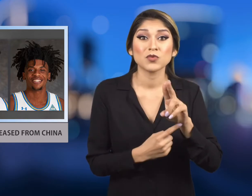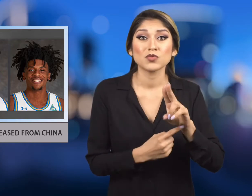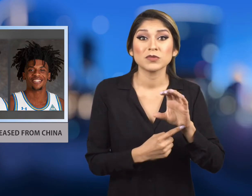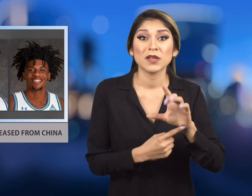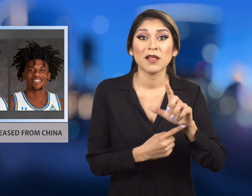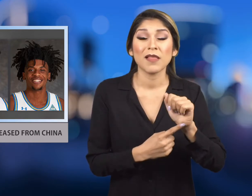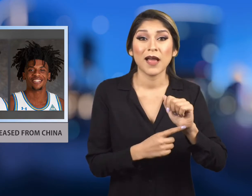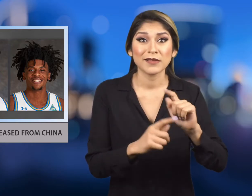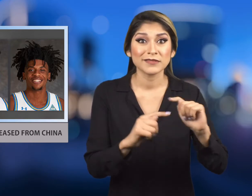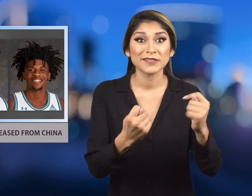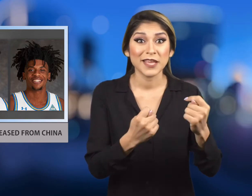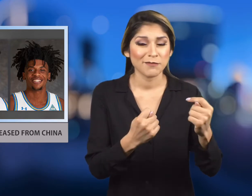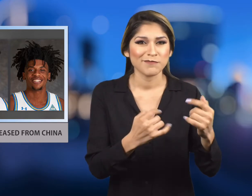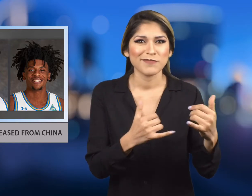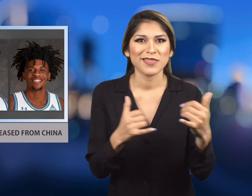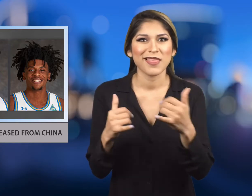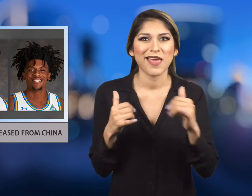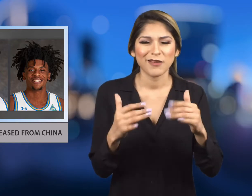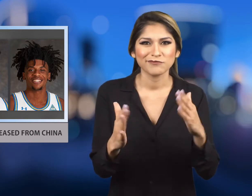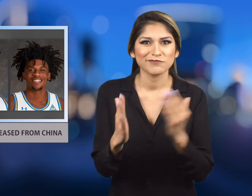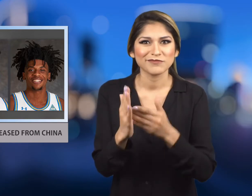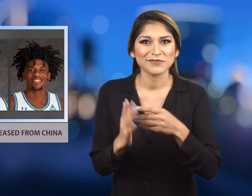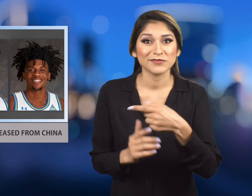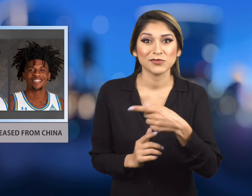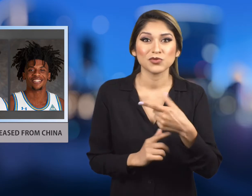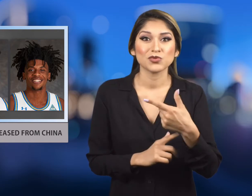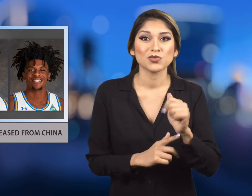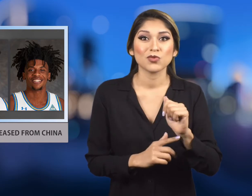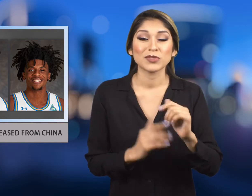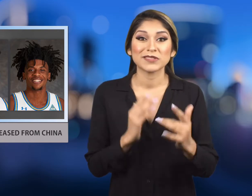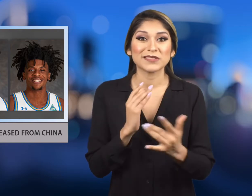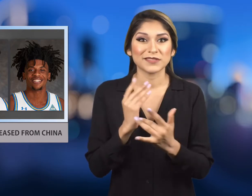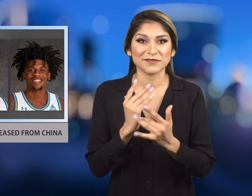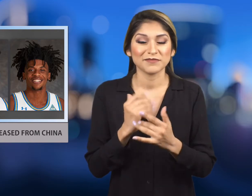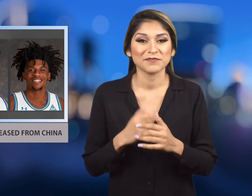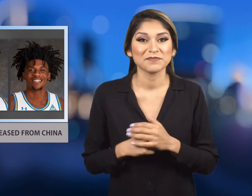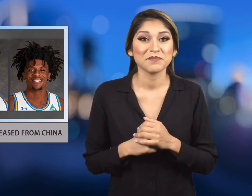squad in China for a basketball game against Georgia Tech last week.